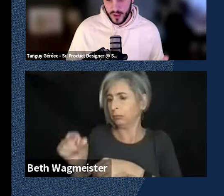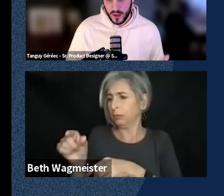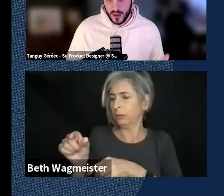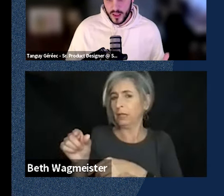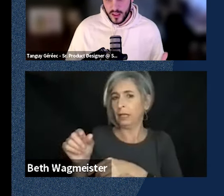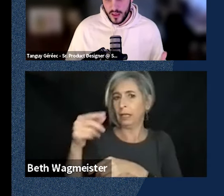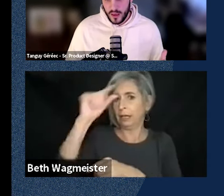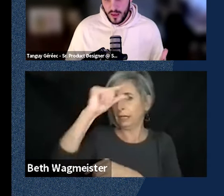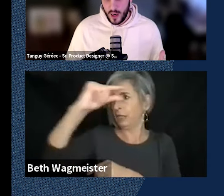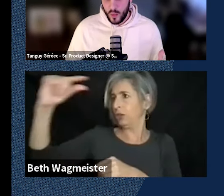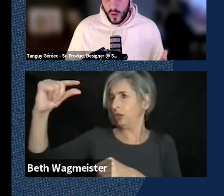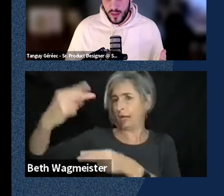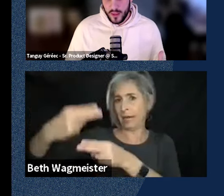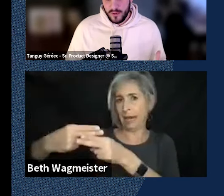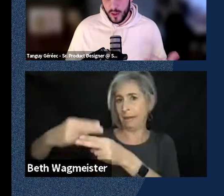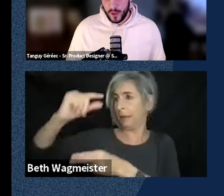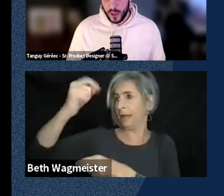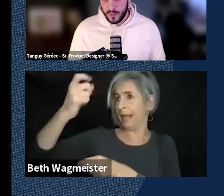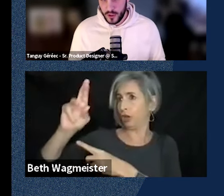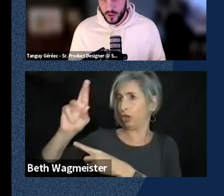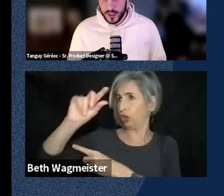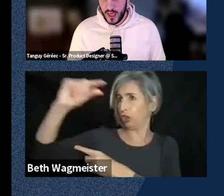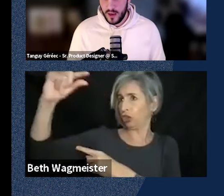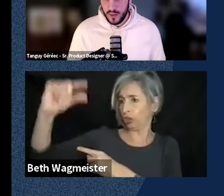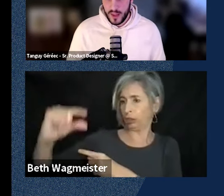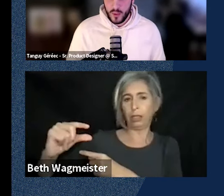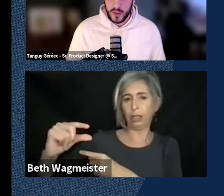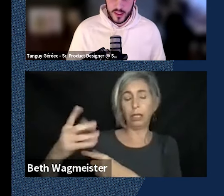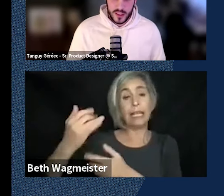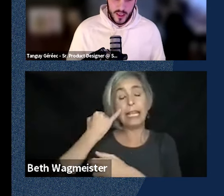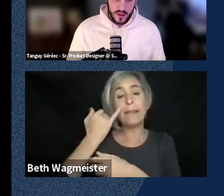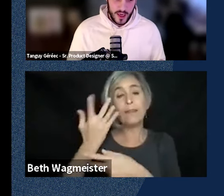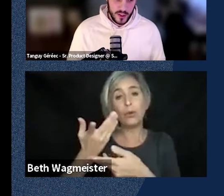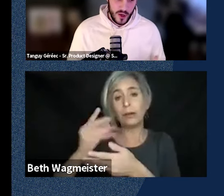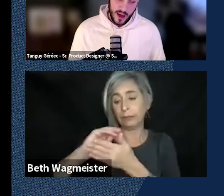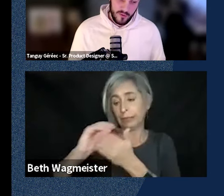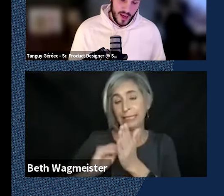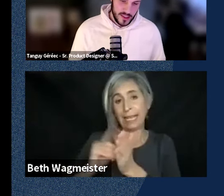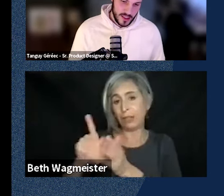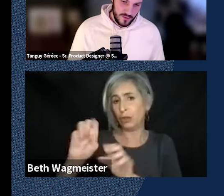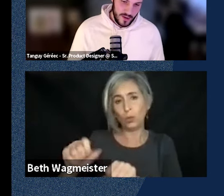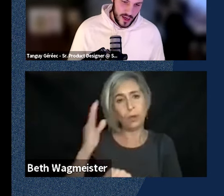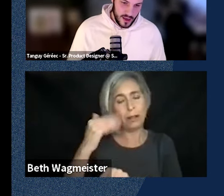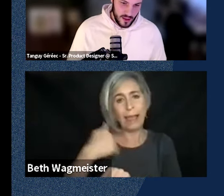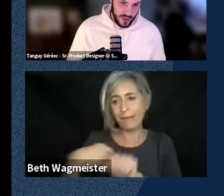Now, when the developer comes to your design, they will see that you have identified that